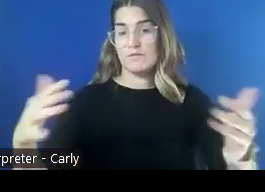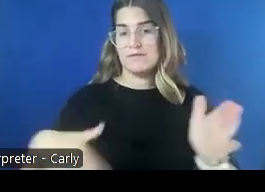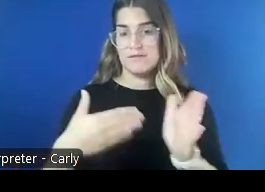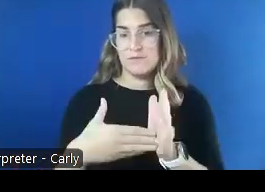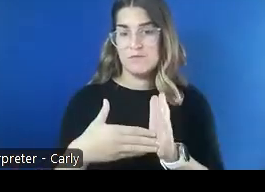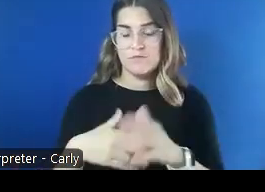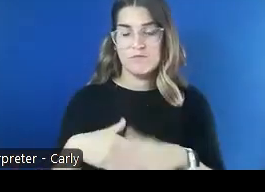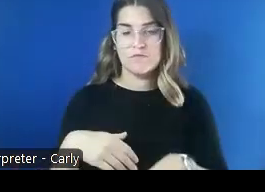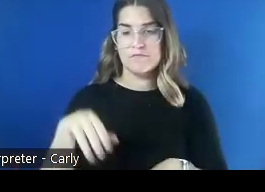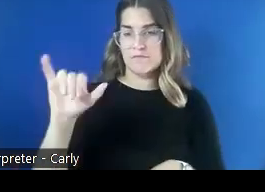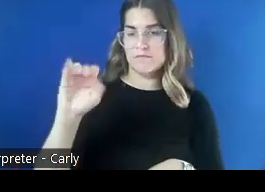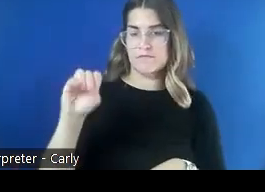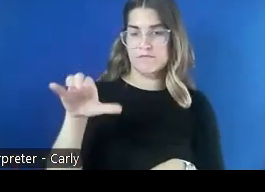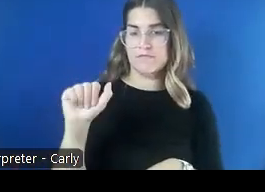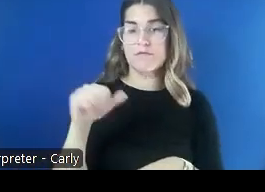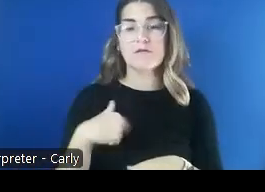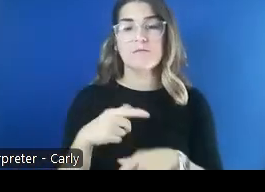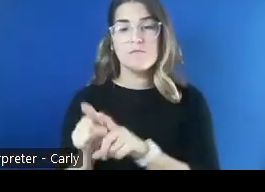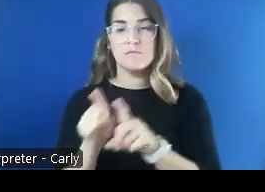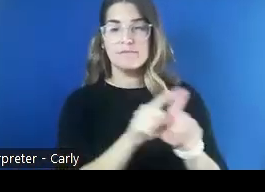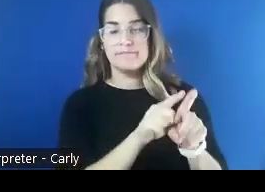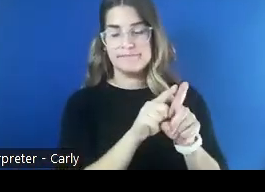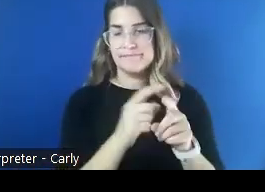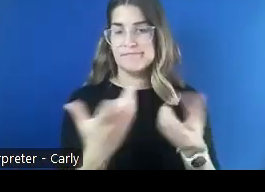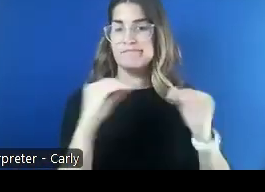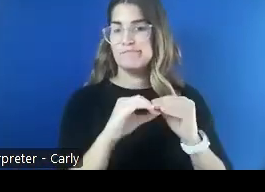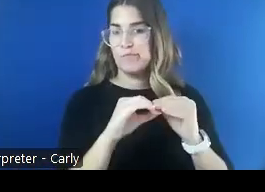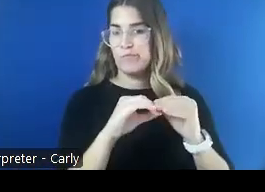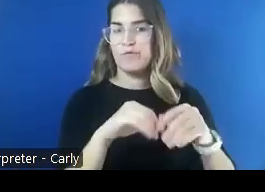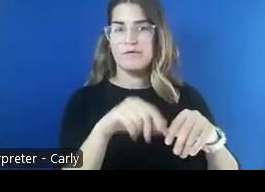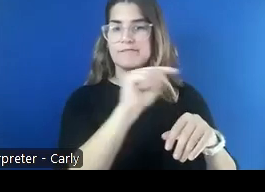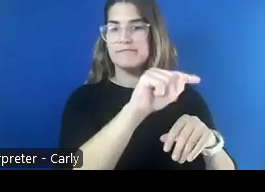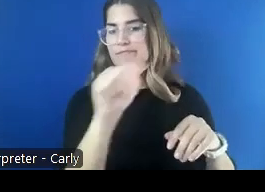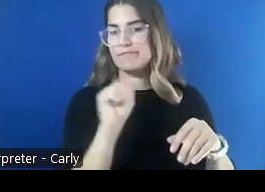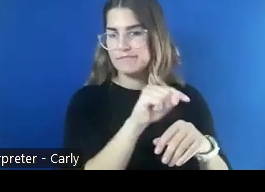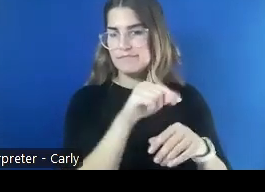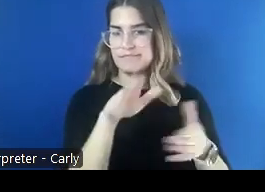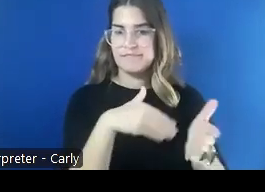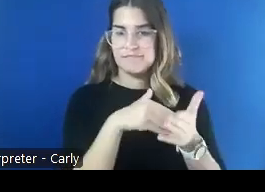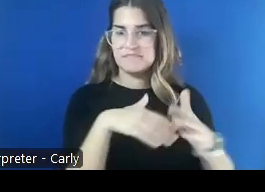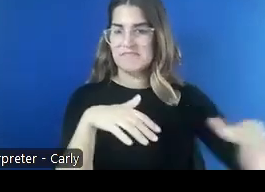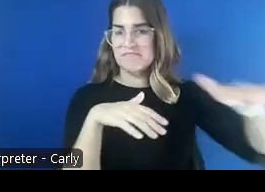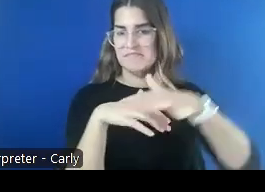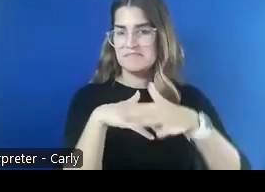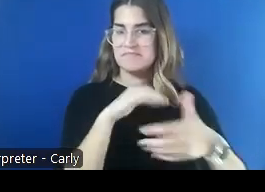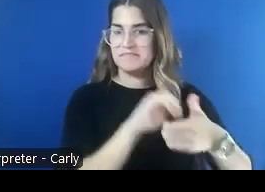at the Y as well as to explore Partnerships with additional child care centers in the region in